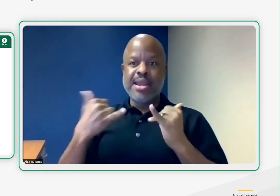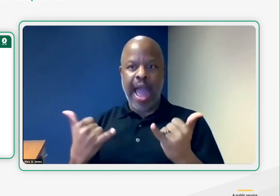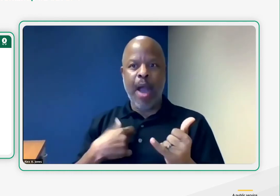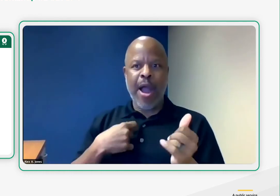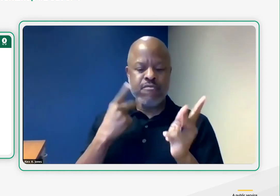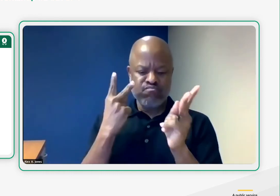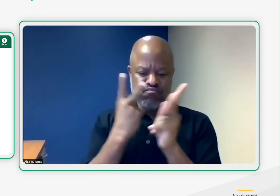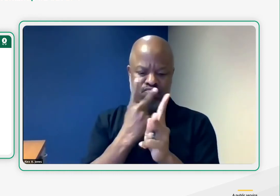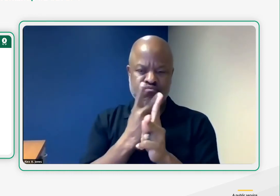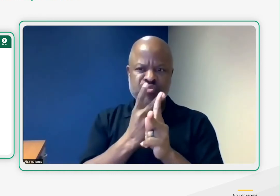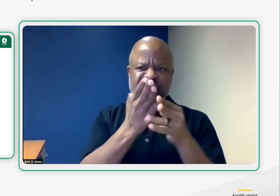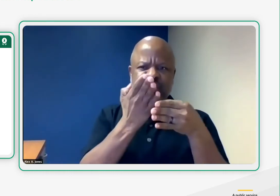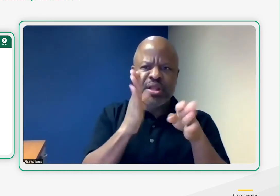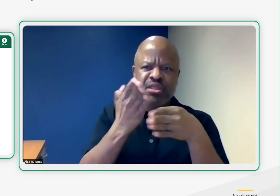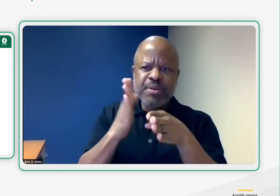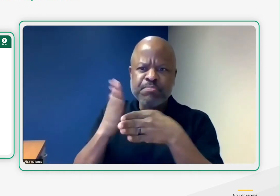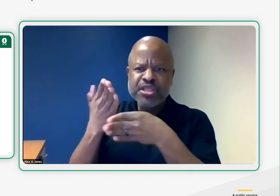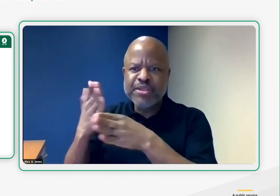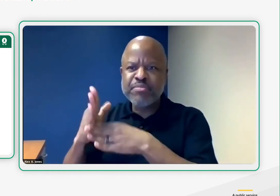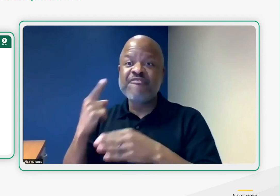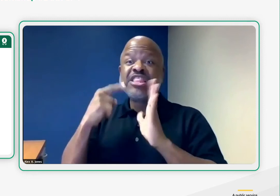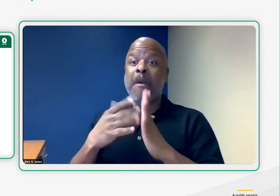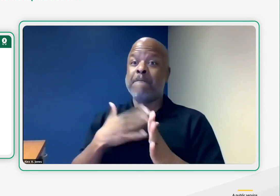and divided into different forms.